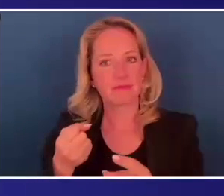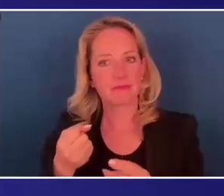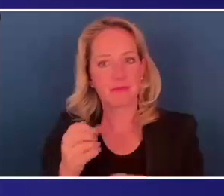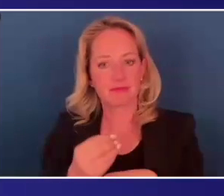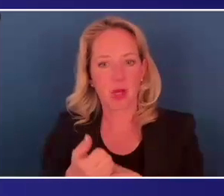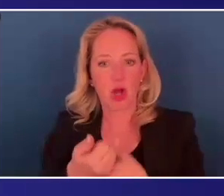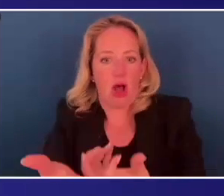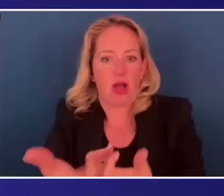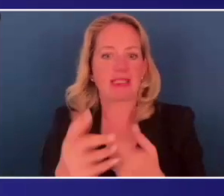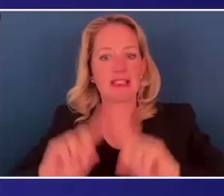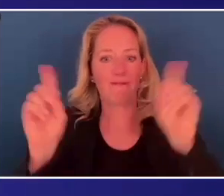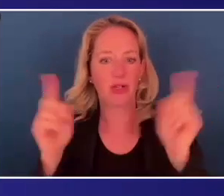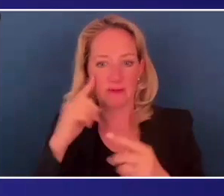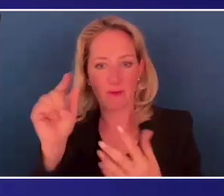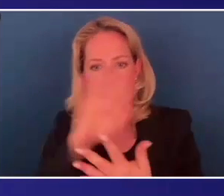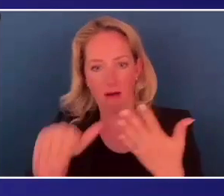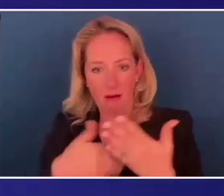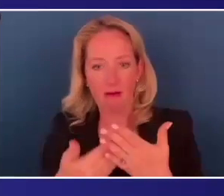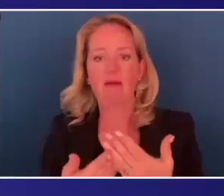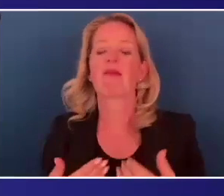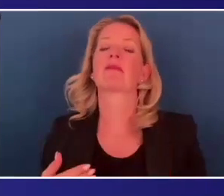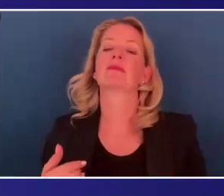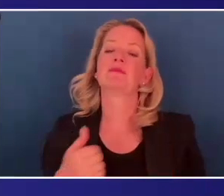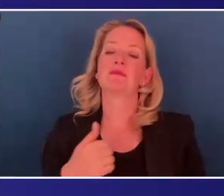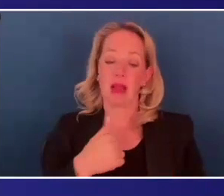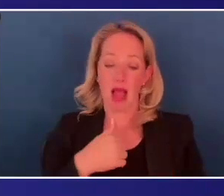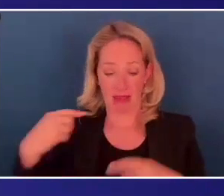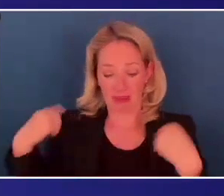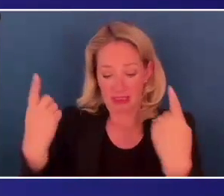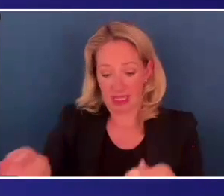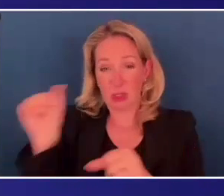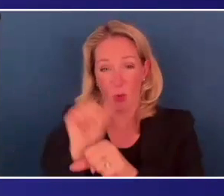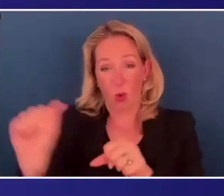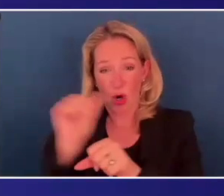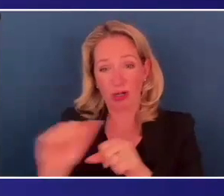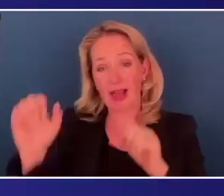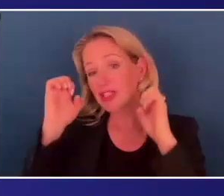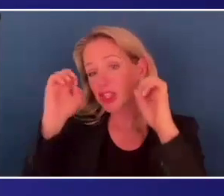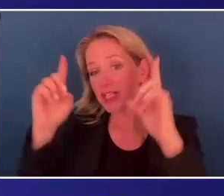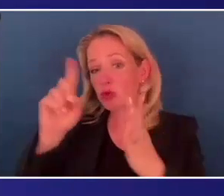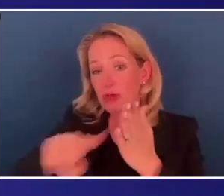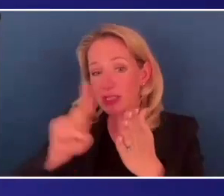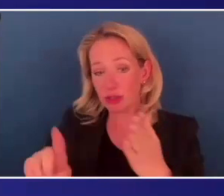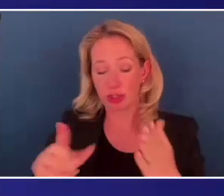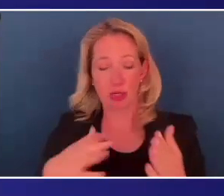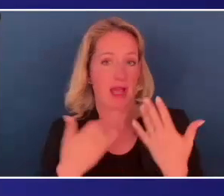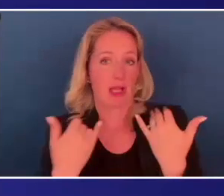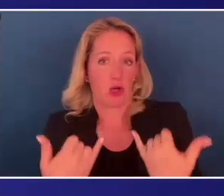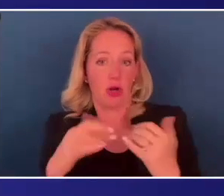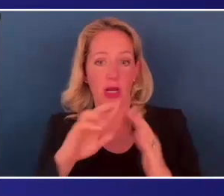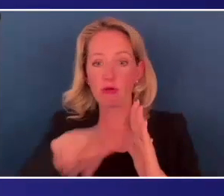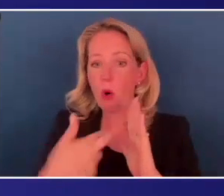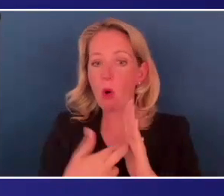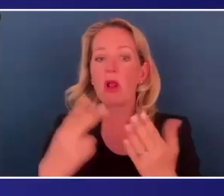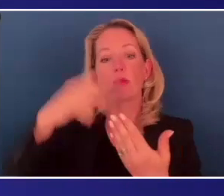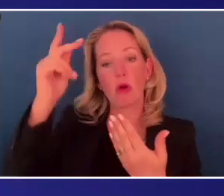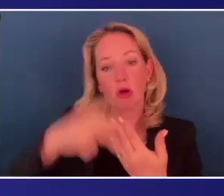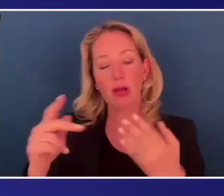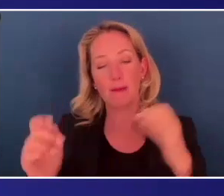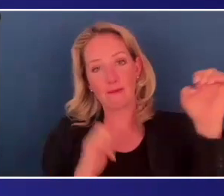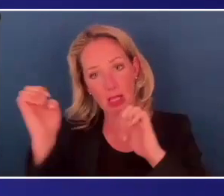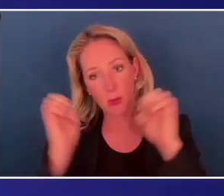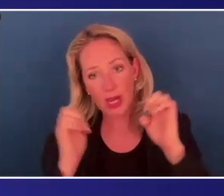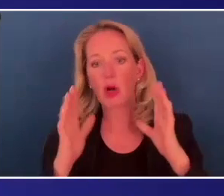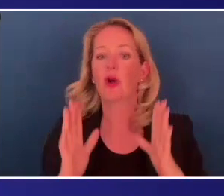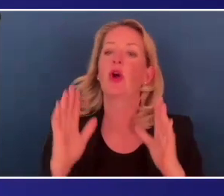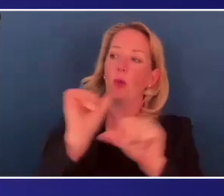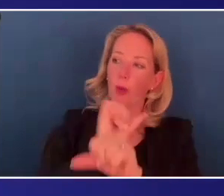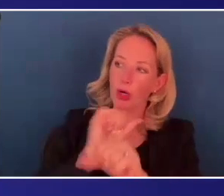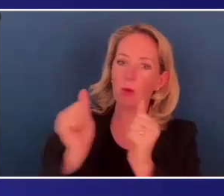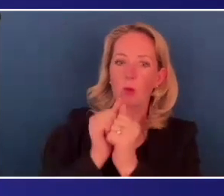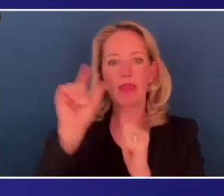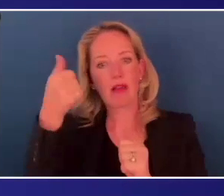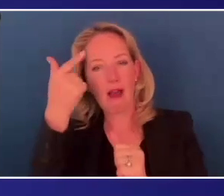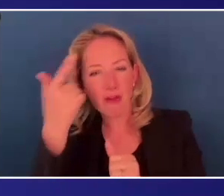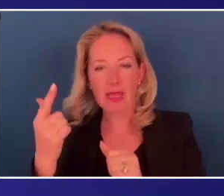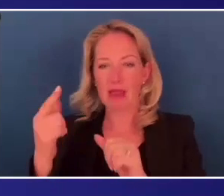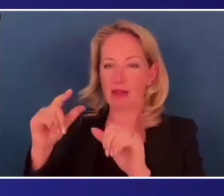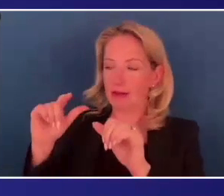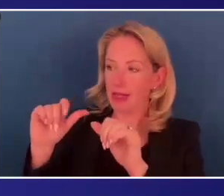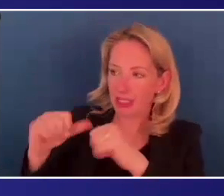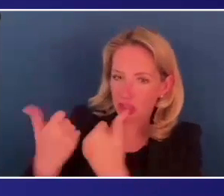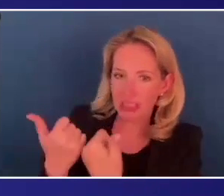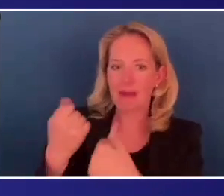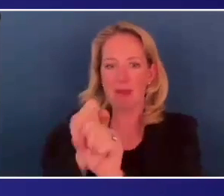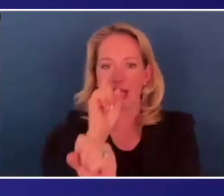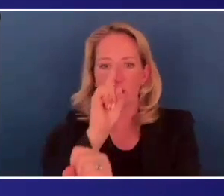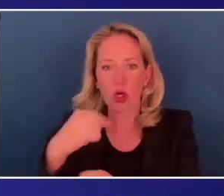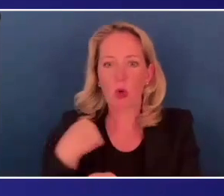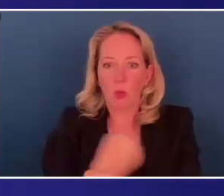Since then, I have worked as an education research. In fact, my current role is as a program evaluator working with government agencies to ensure that we are efficiently using our resources.